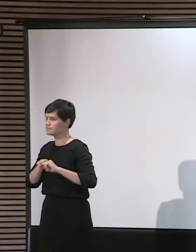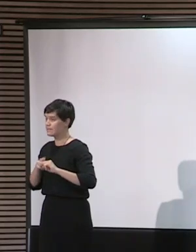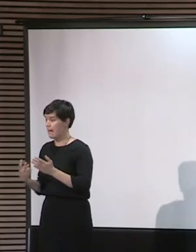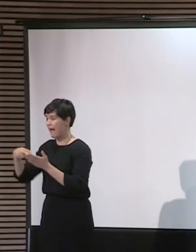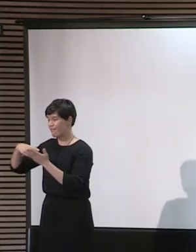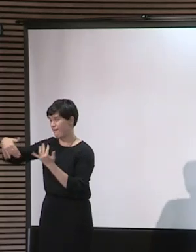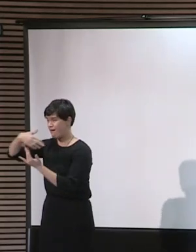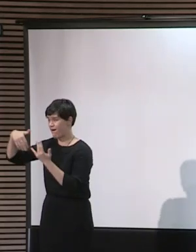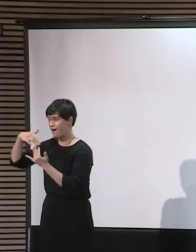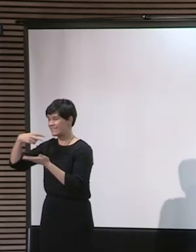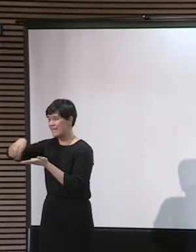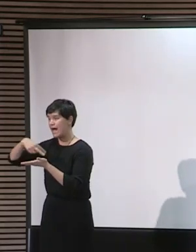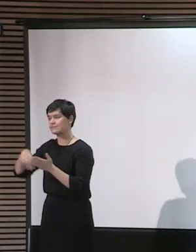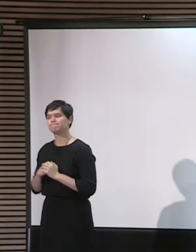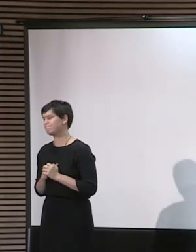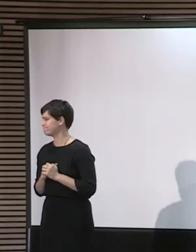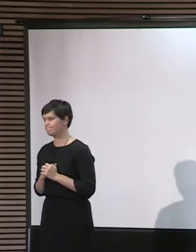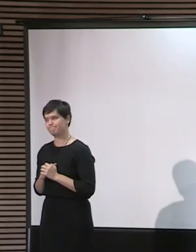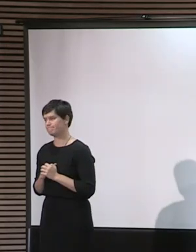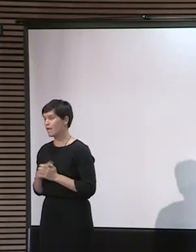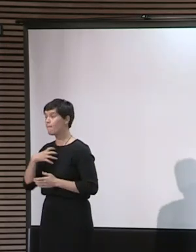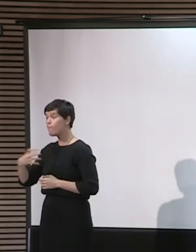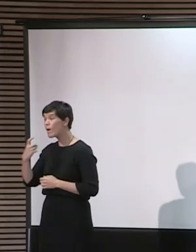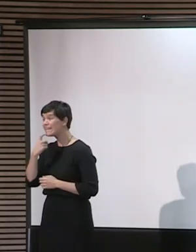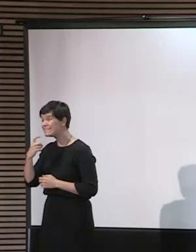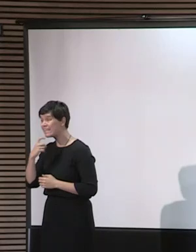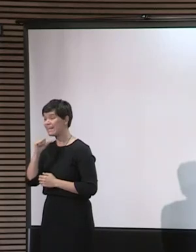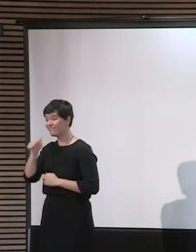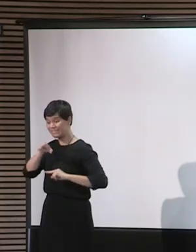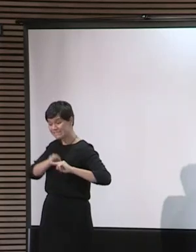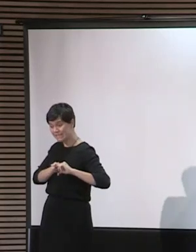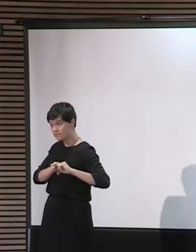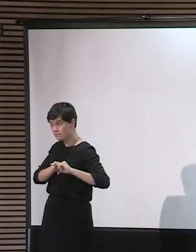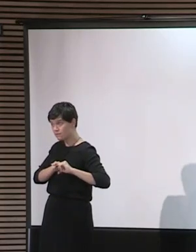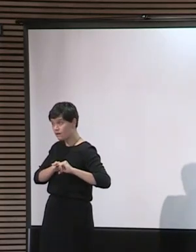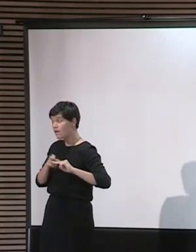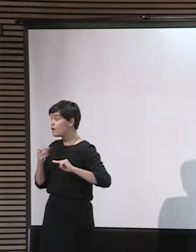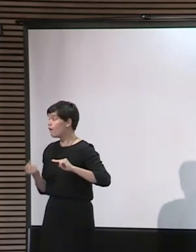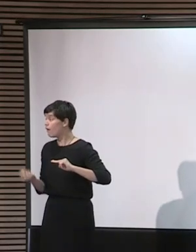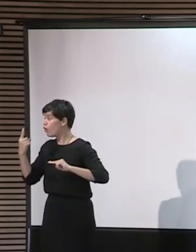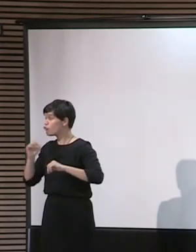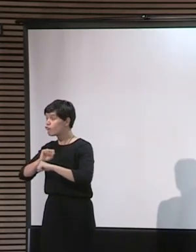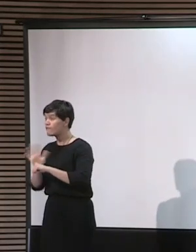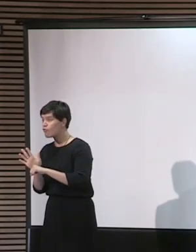venues. And that is, of course, because with organised events like weddings and so